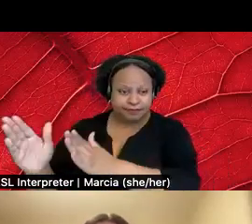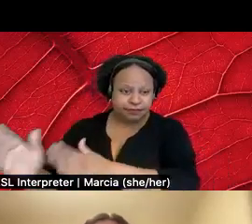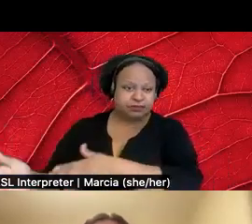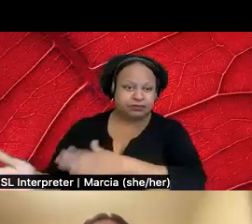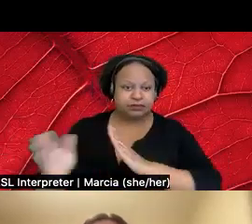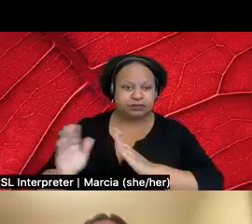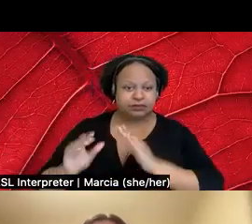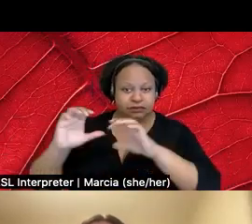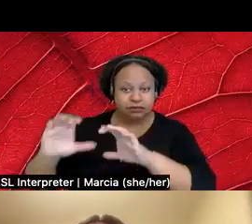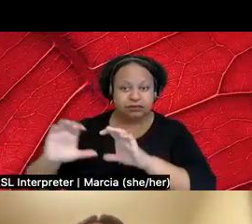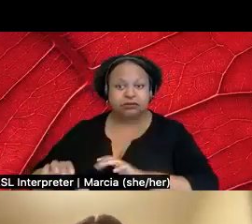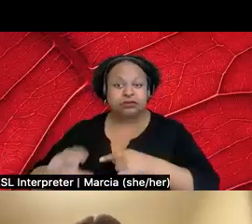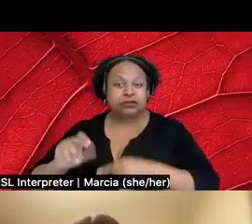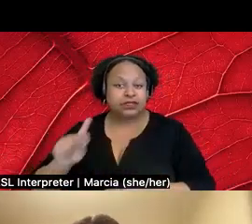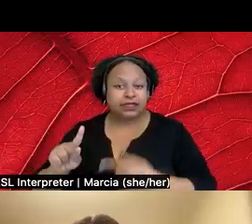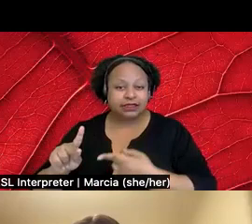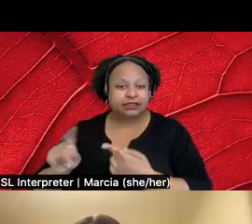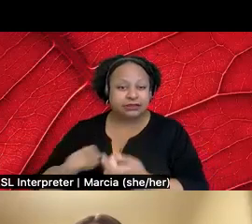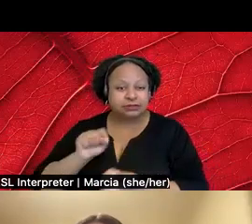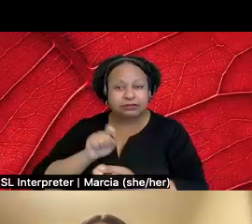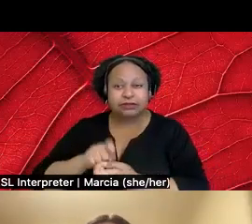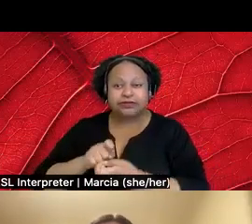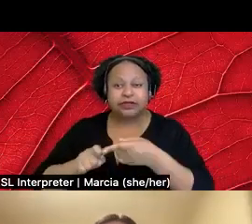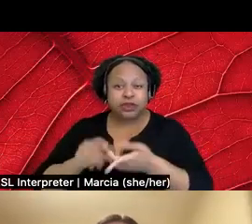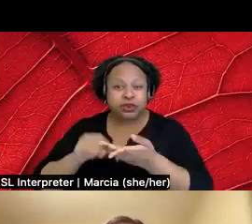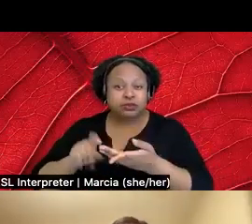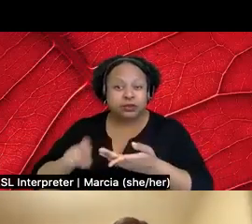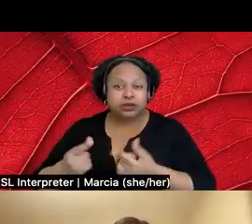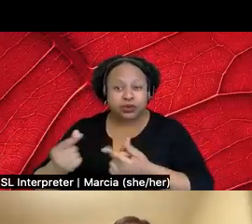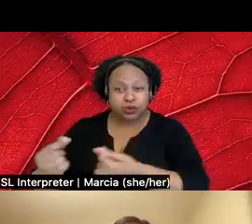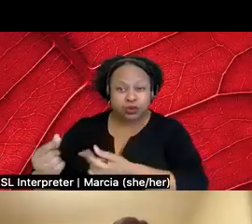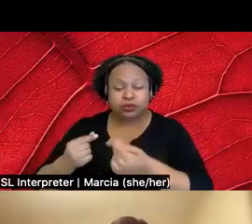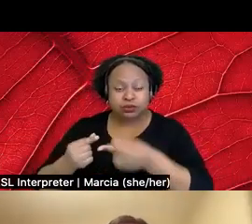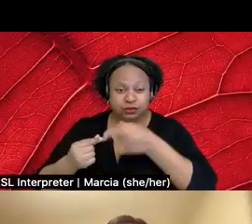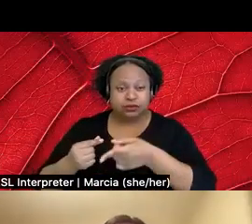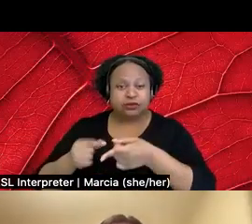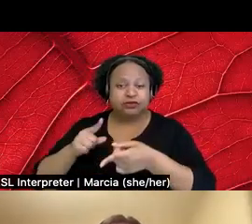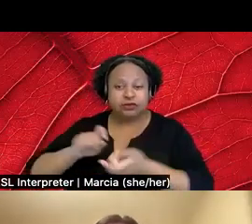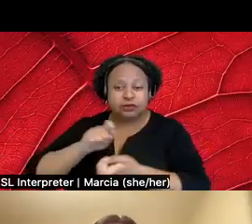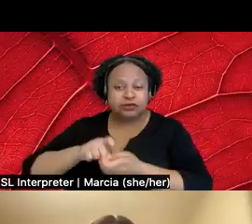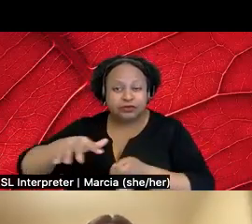So, what are the specific things that student needs to do in that specific environment to reach expectations?